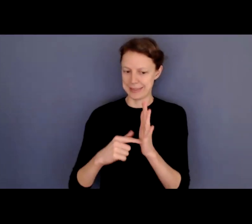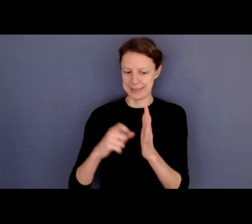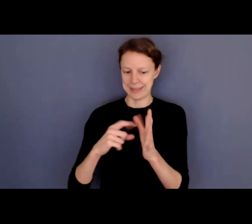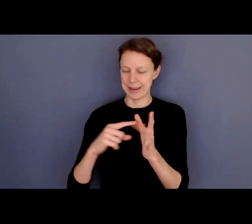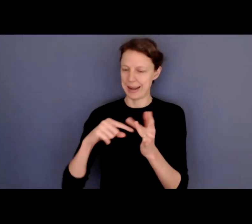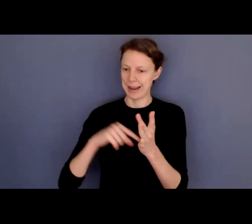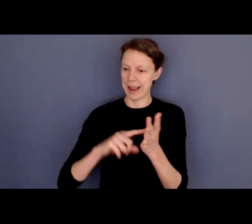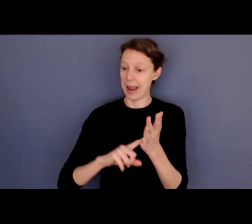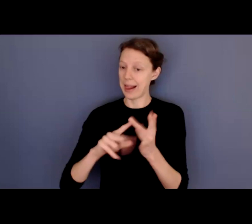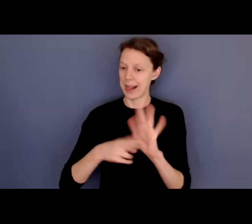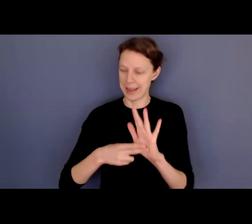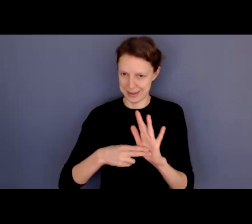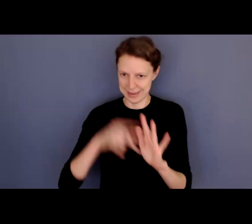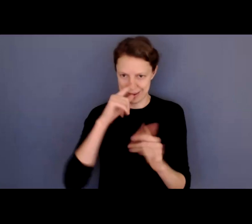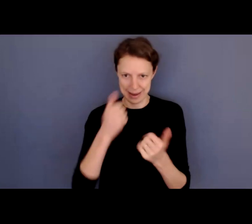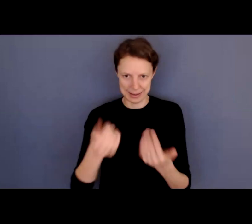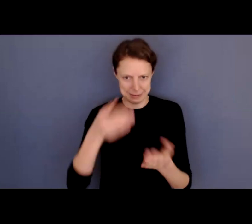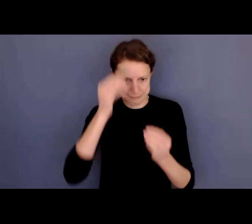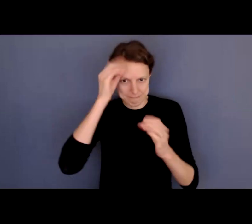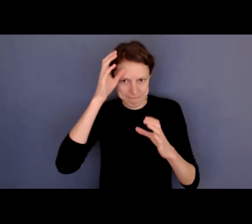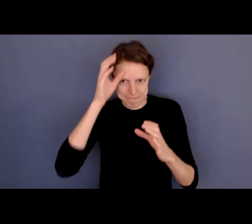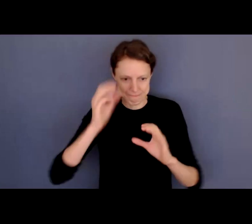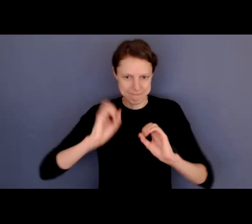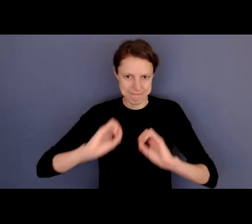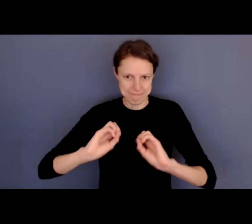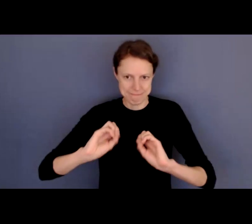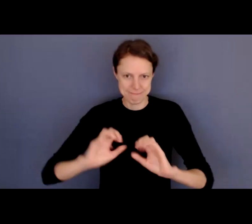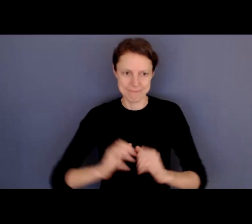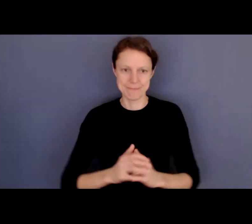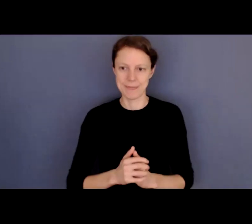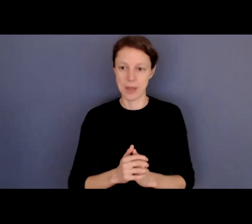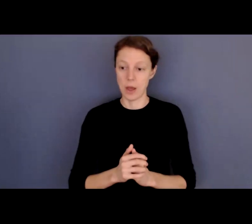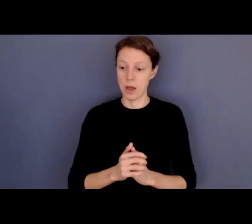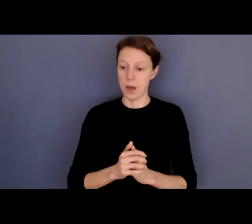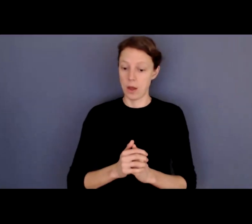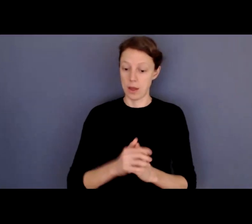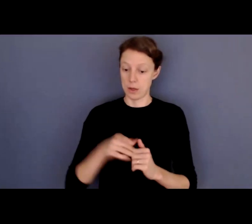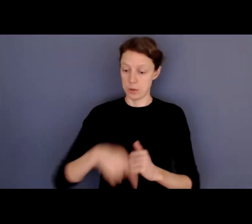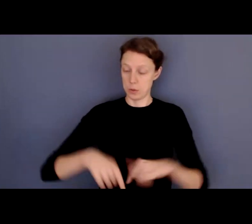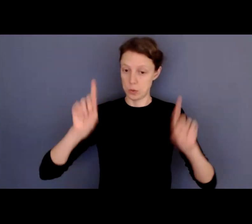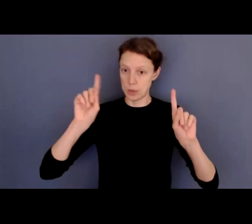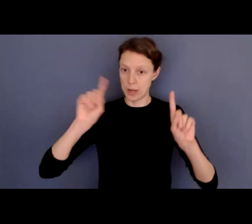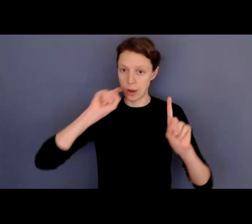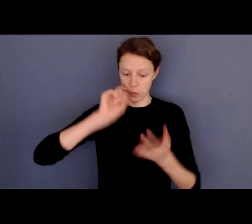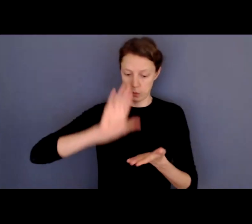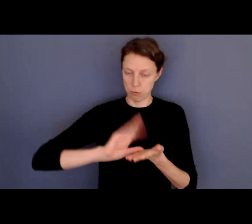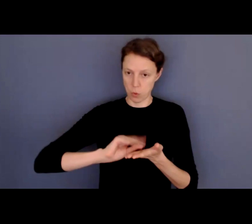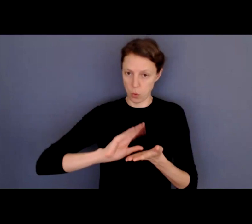The webinar itself is being recorded and transcribed and captioned, and we'll also send the link and any resources